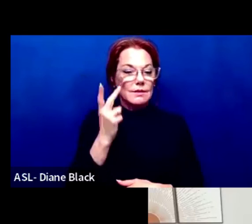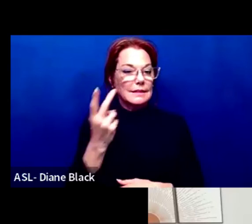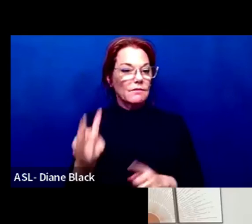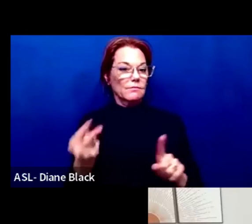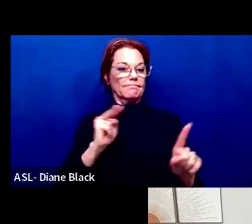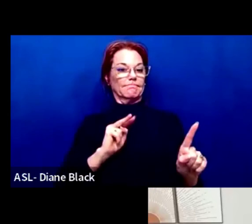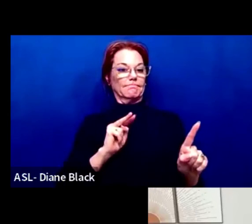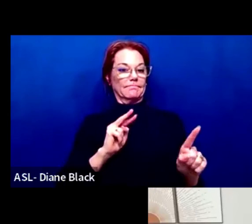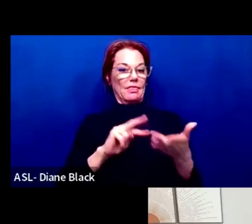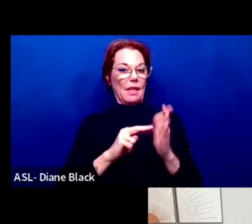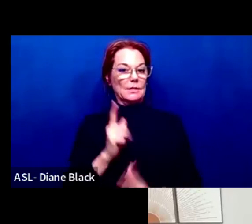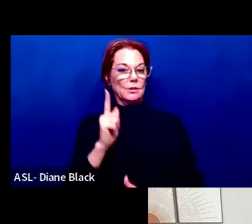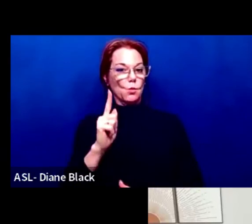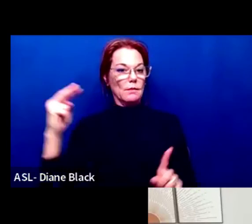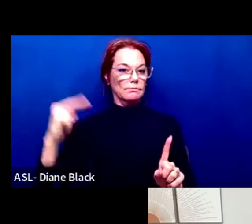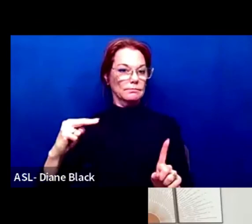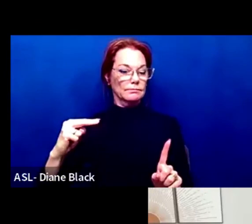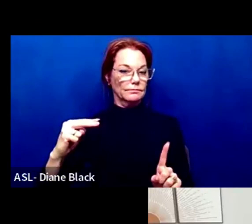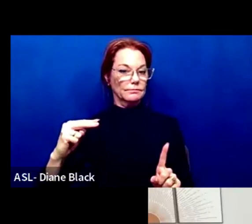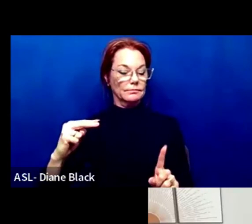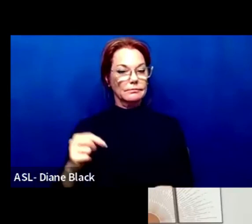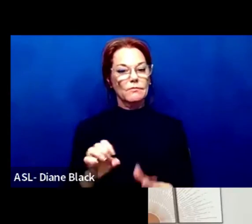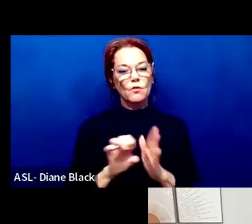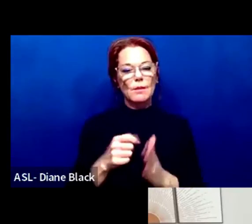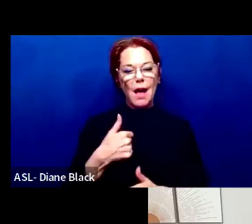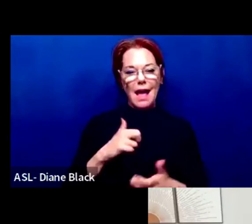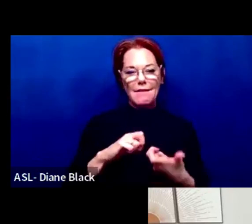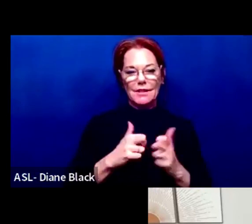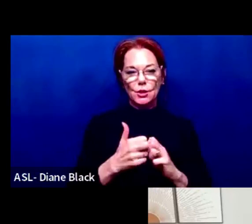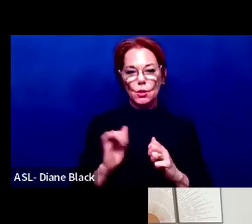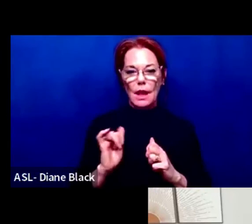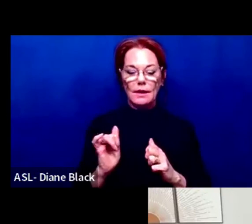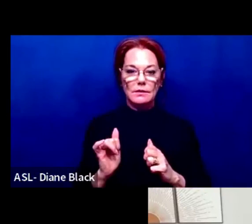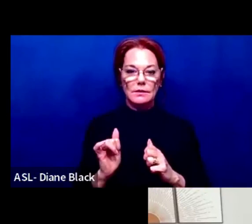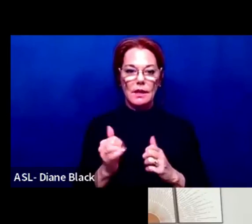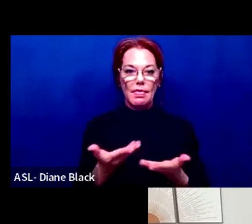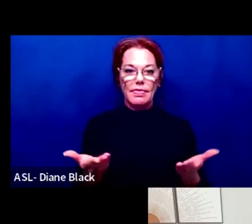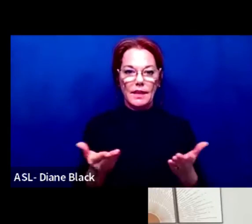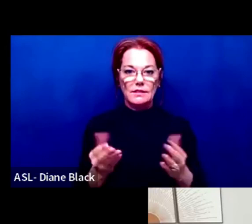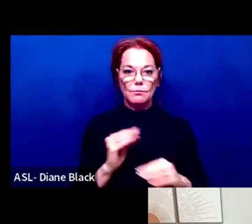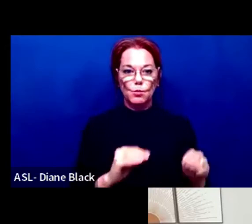side, I A lot of times have issues with things moving slow. But since I'm on the other side,